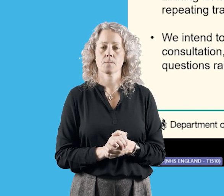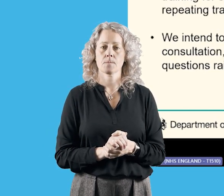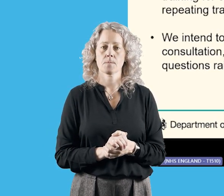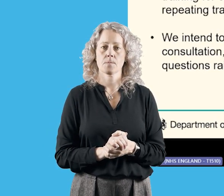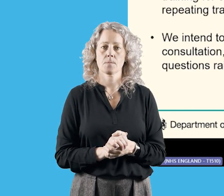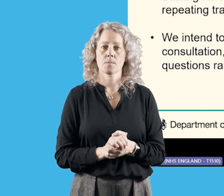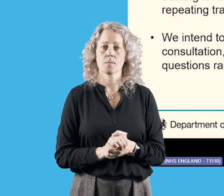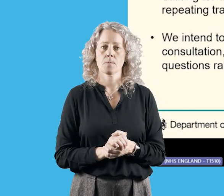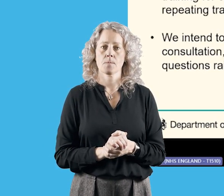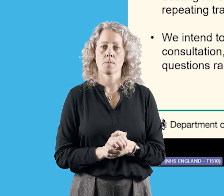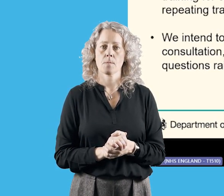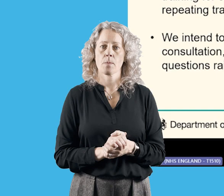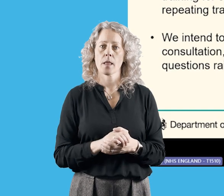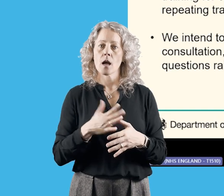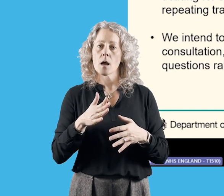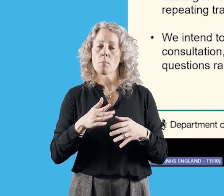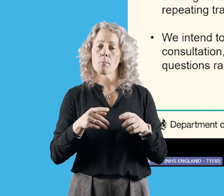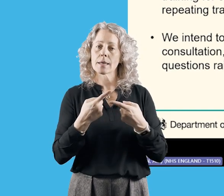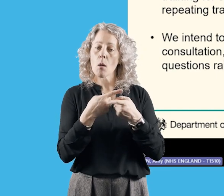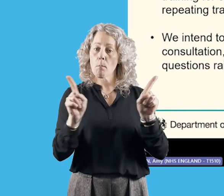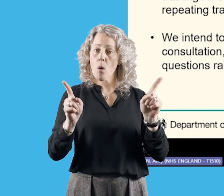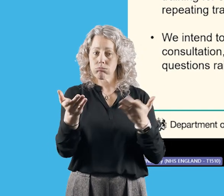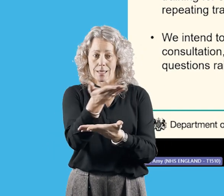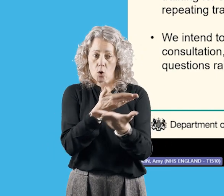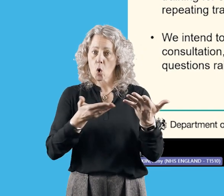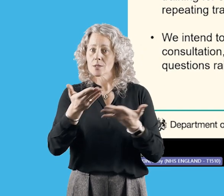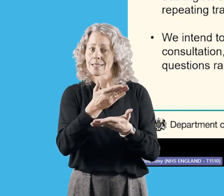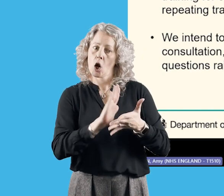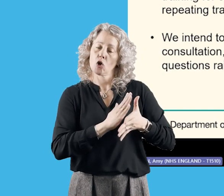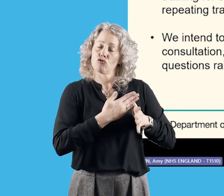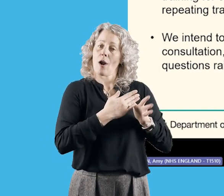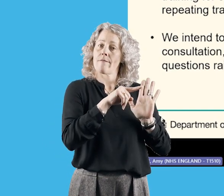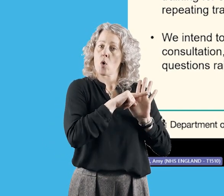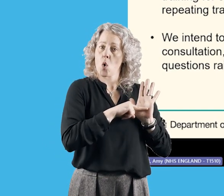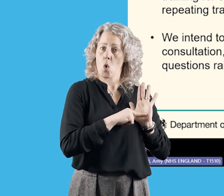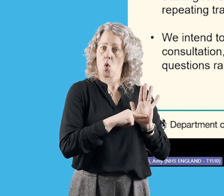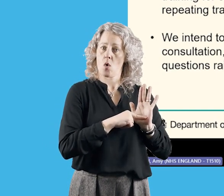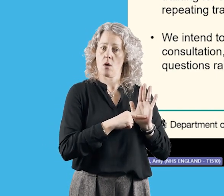So we ran a public consultation on the Draft Code which closed in October 2023.